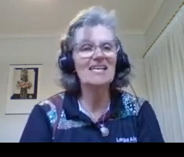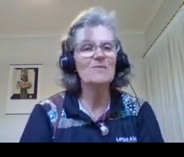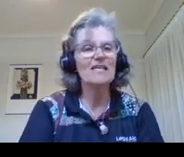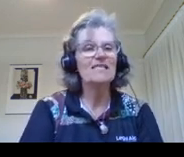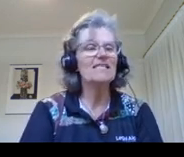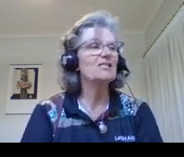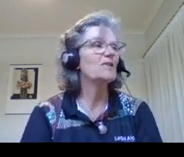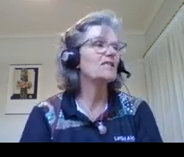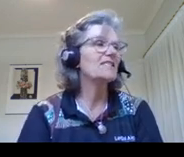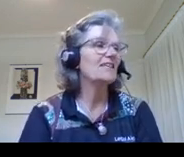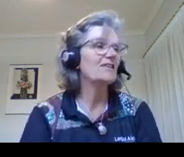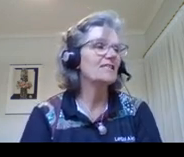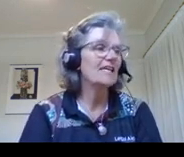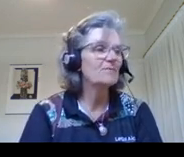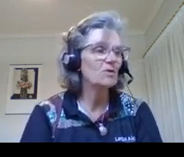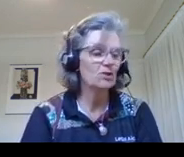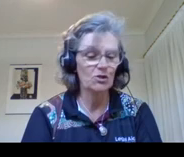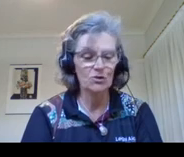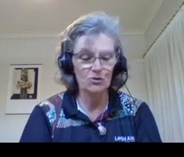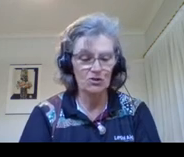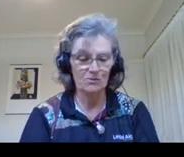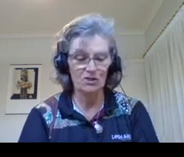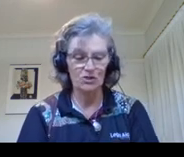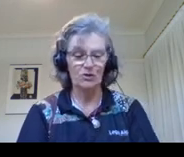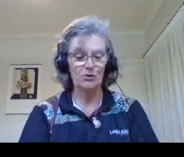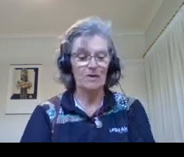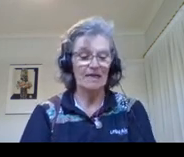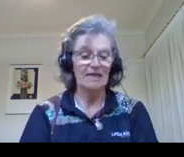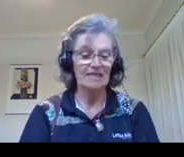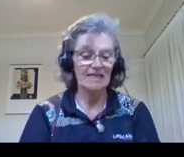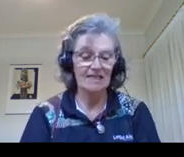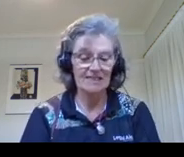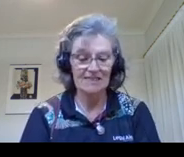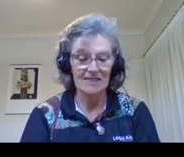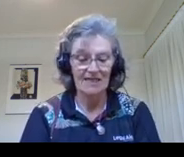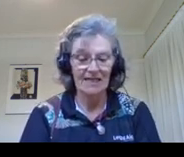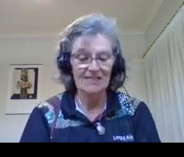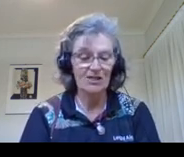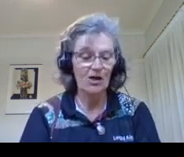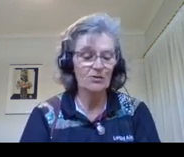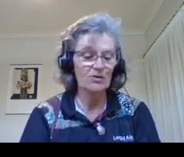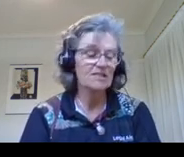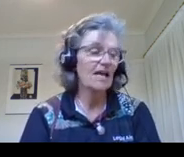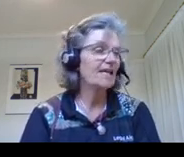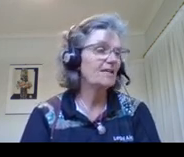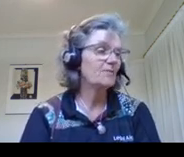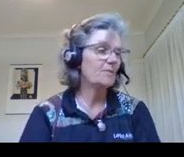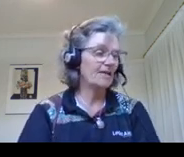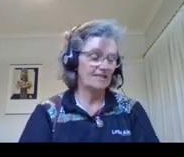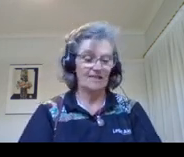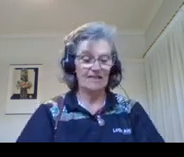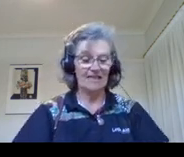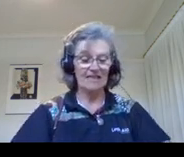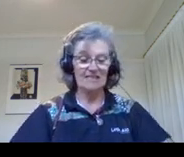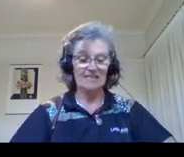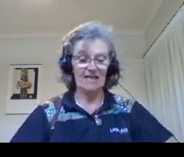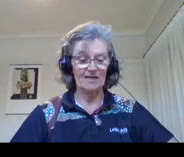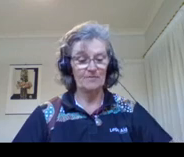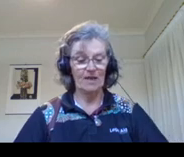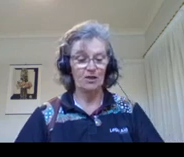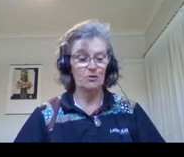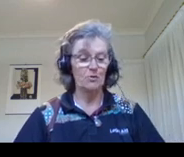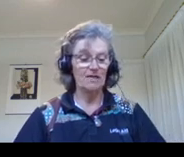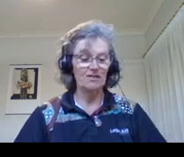message which is if it seems too good to be true it is it's an old saying but it is a good one to